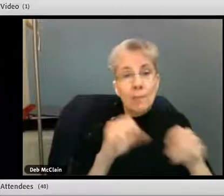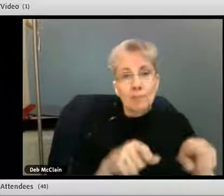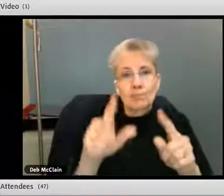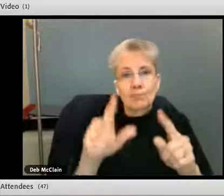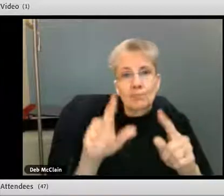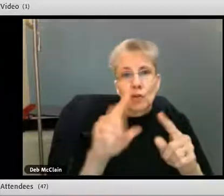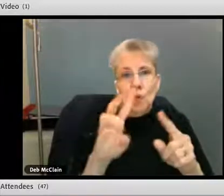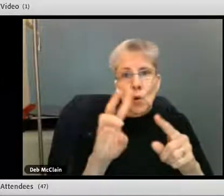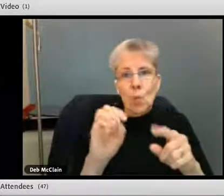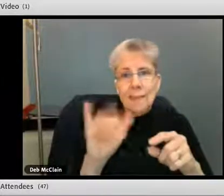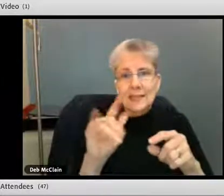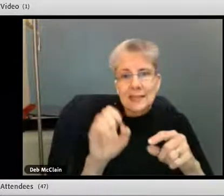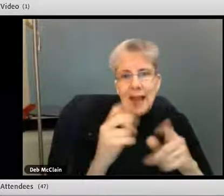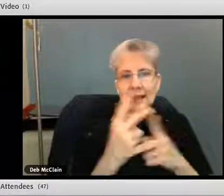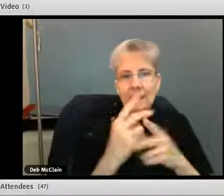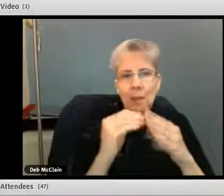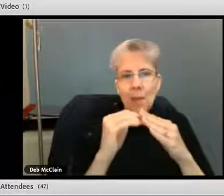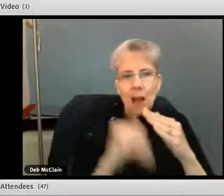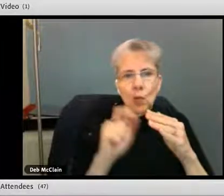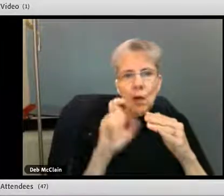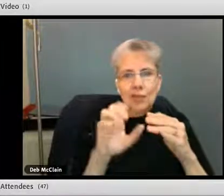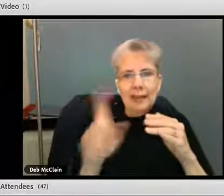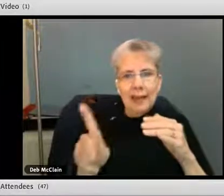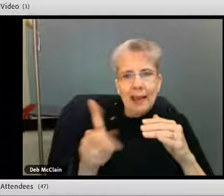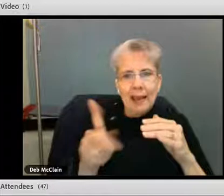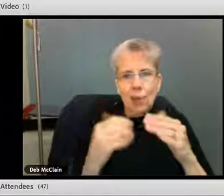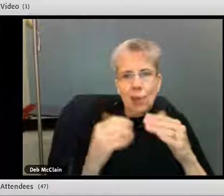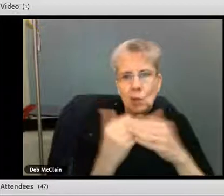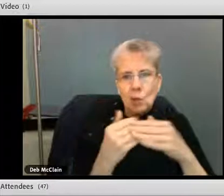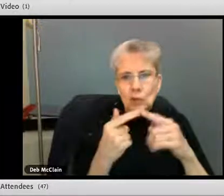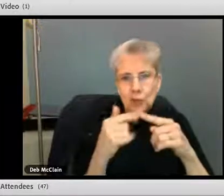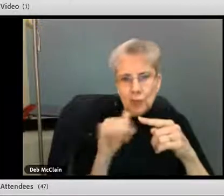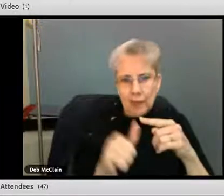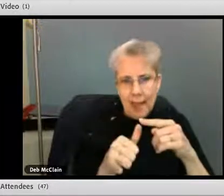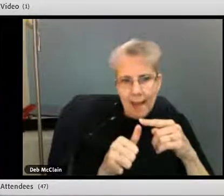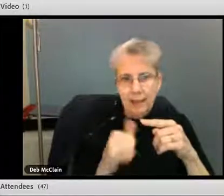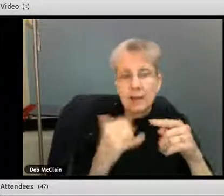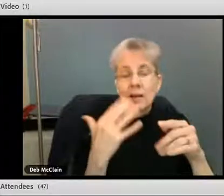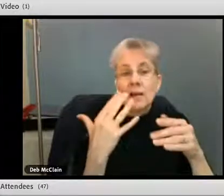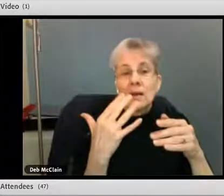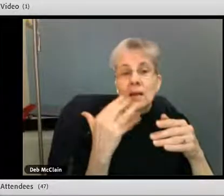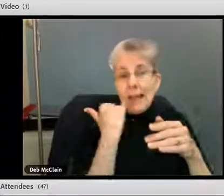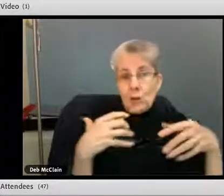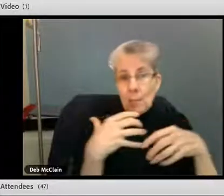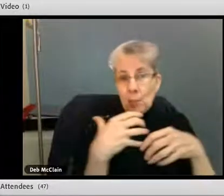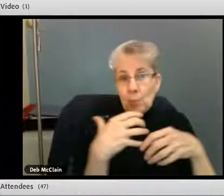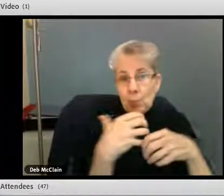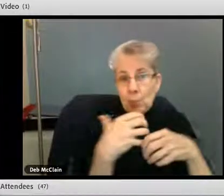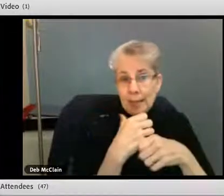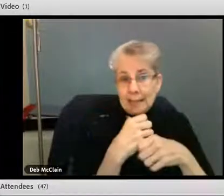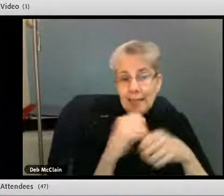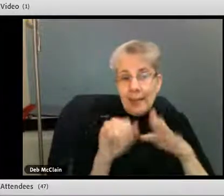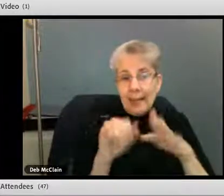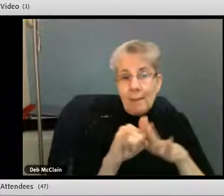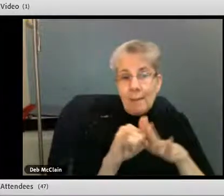Or at least close to it. You probably, if you're compressing your image, you won't see that much of a difference on your website in doing that.